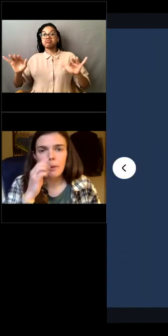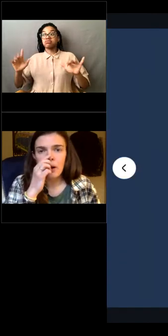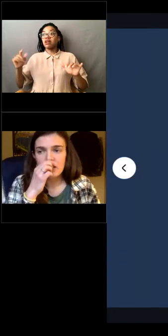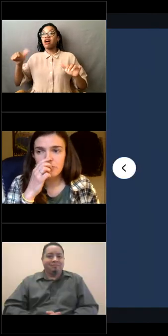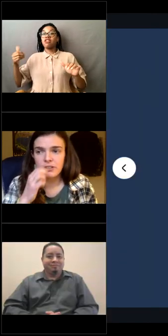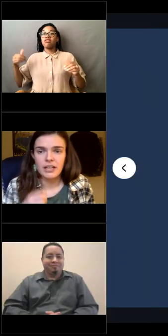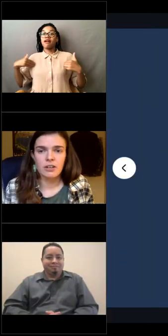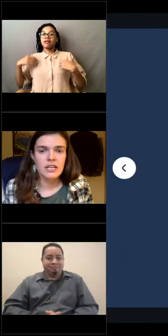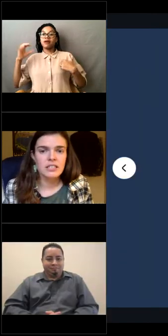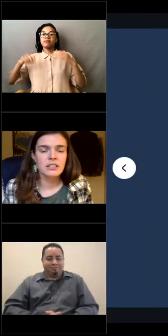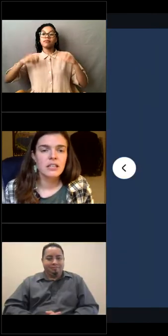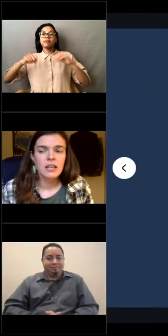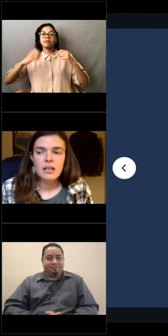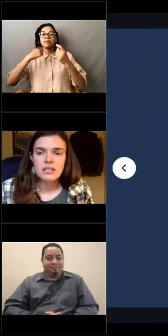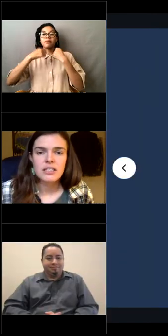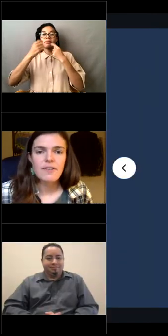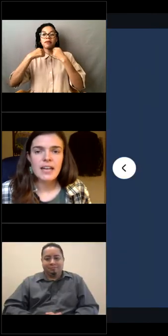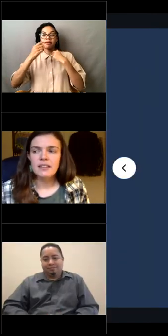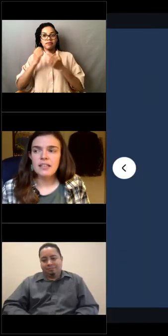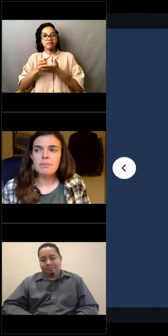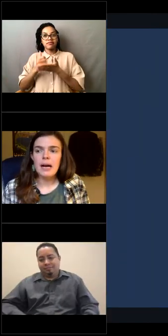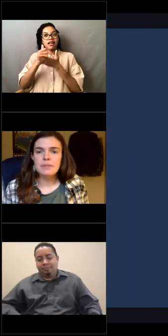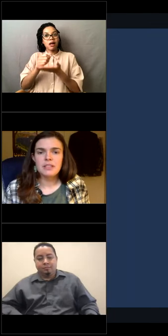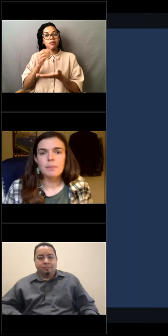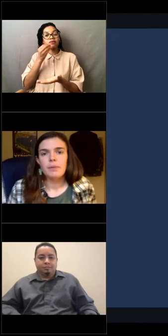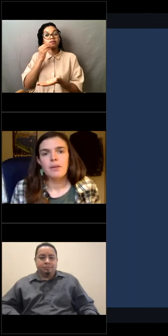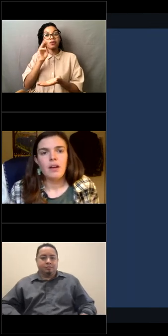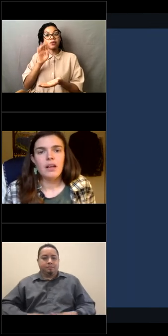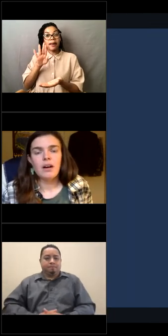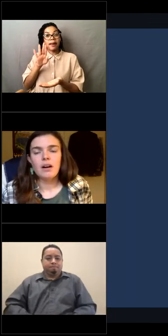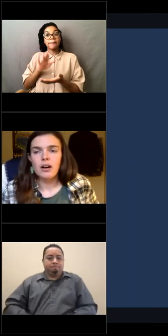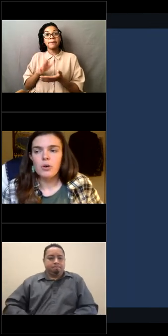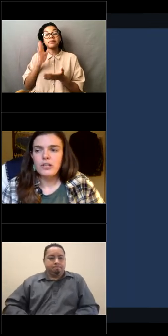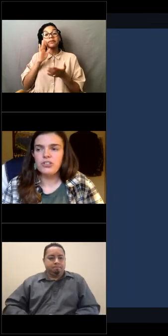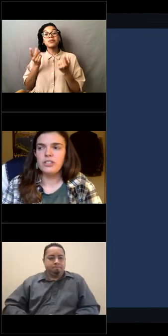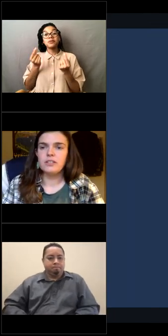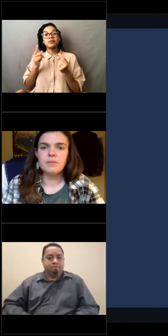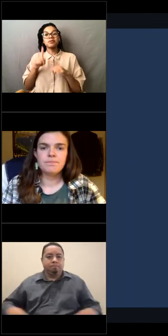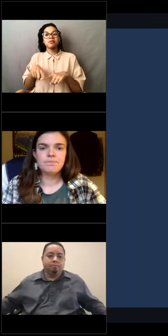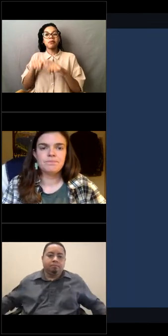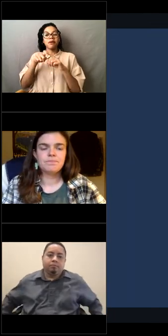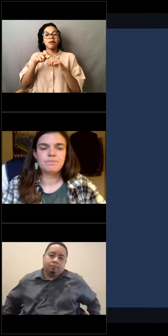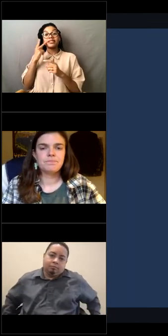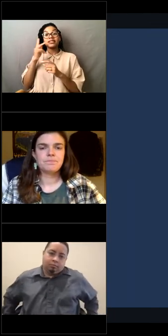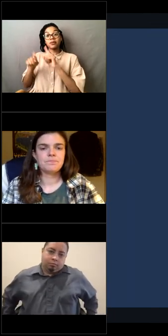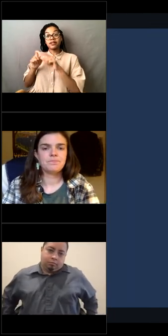So I'm going to pause for a second Grace, and see if anything pops up in our questions.